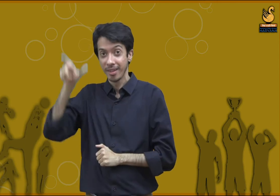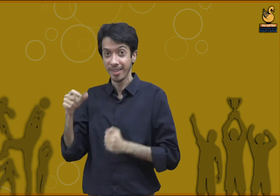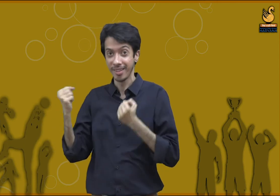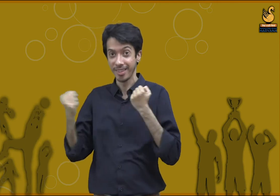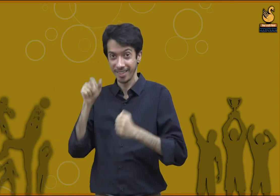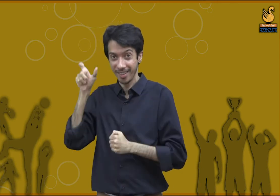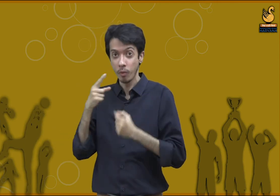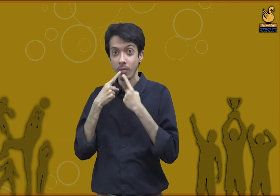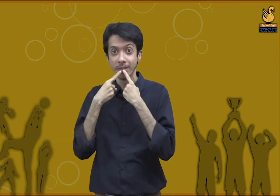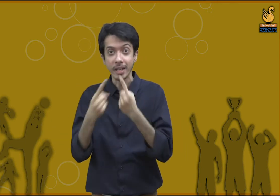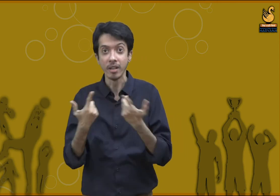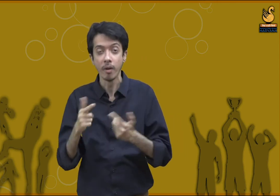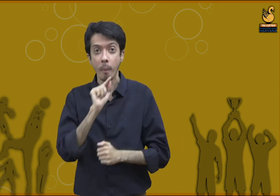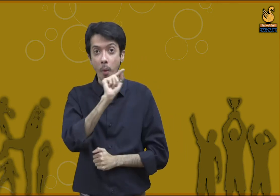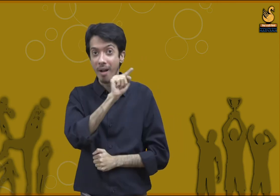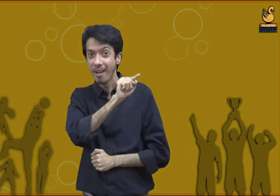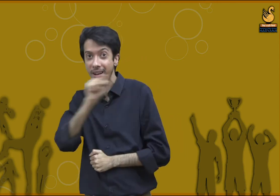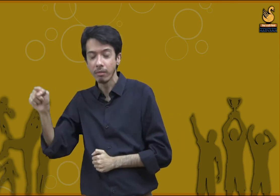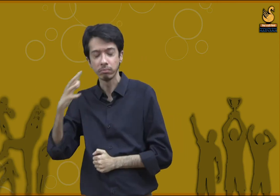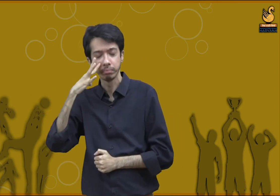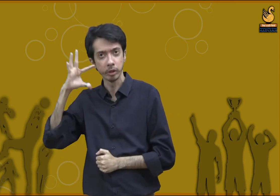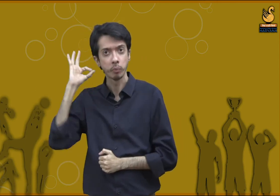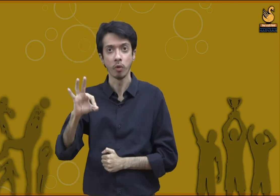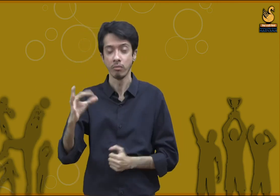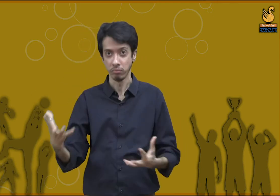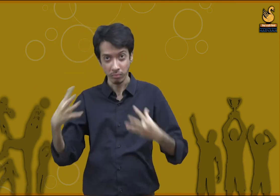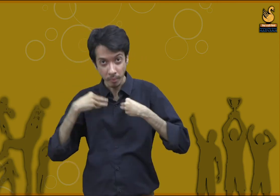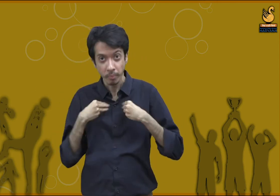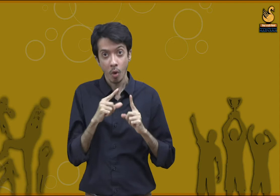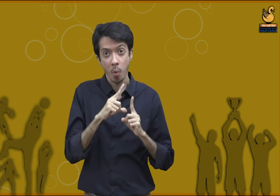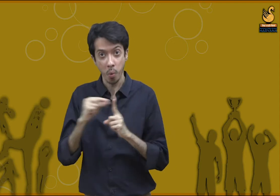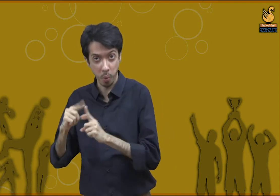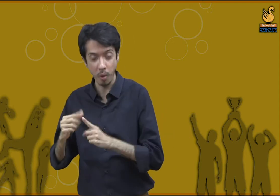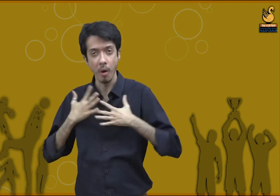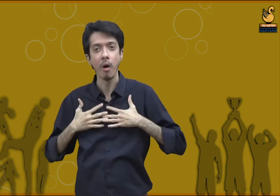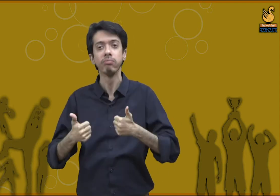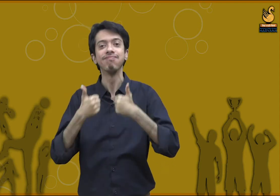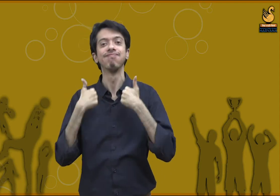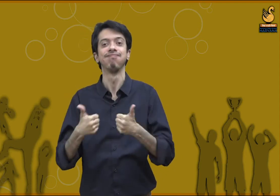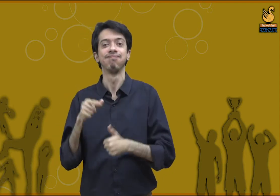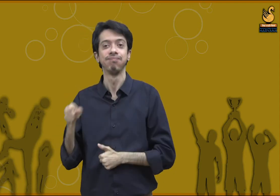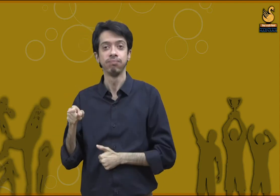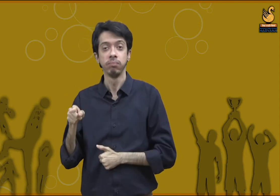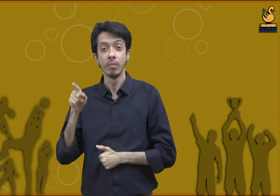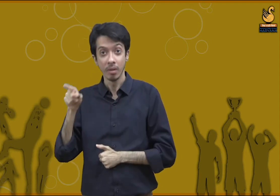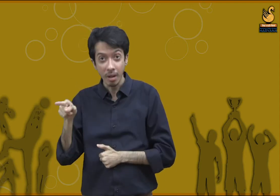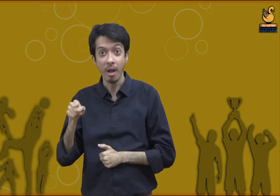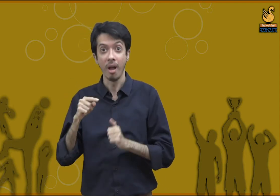These physical health experts have described about the importance of these objectives for our good health.